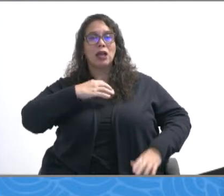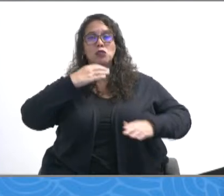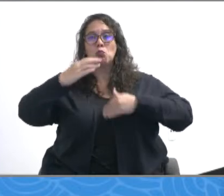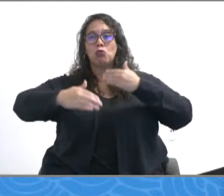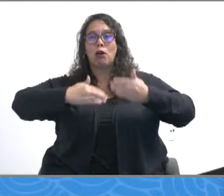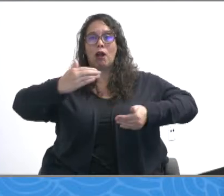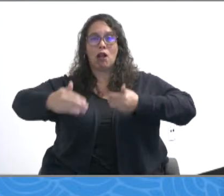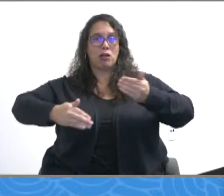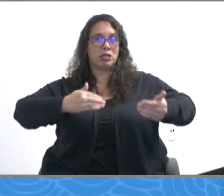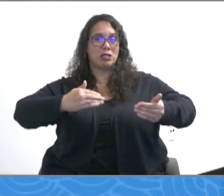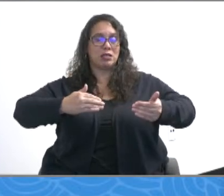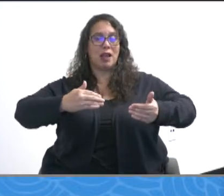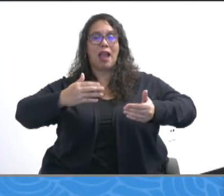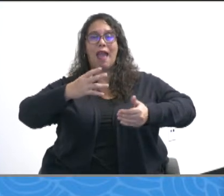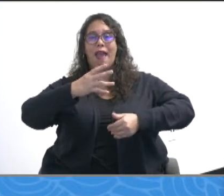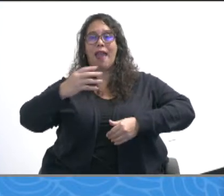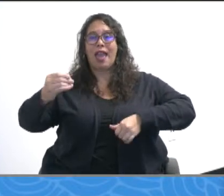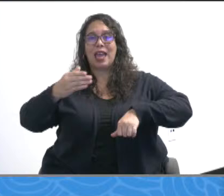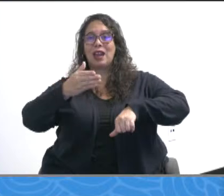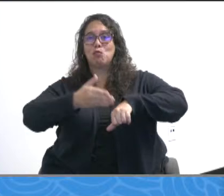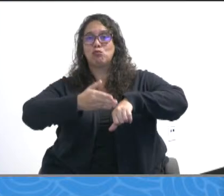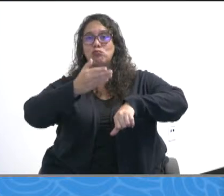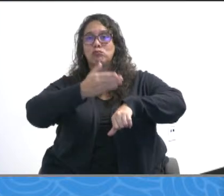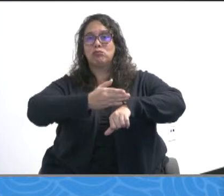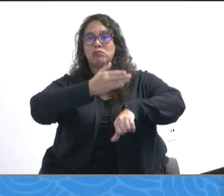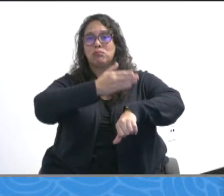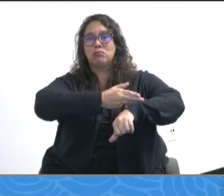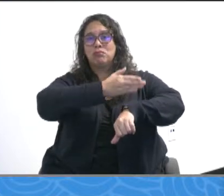as well as up to date LCFF expenditure